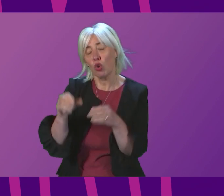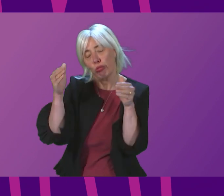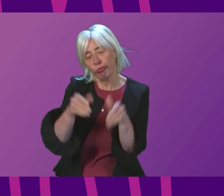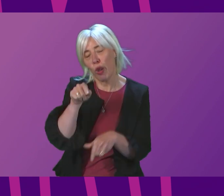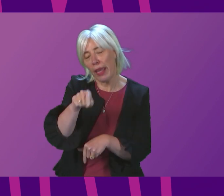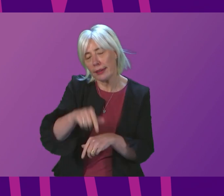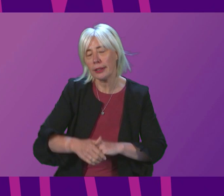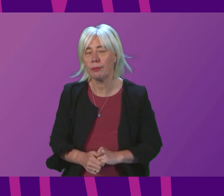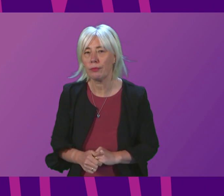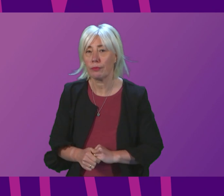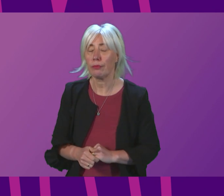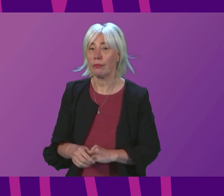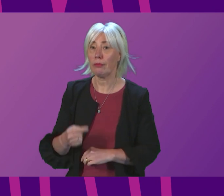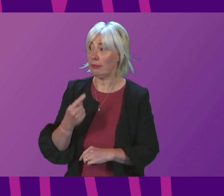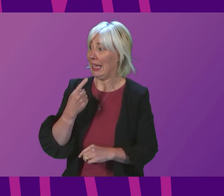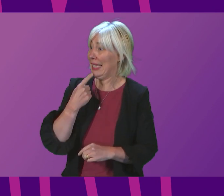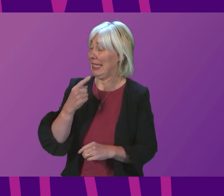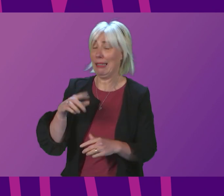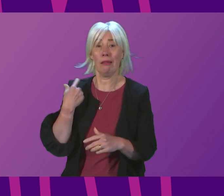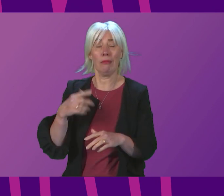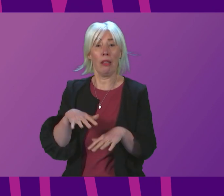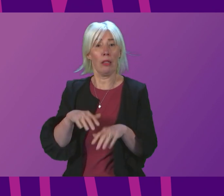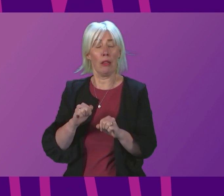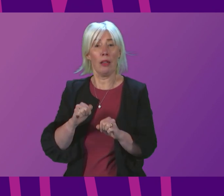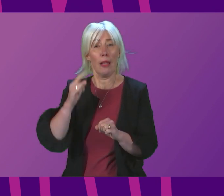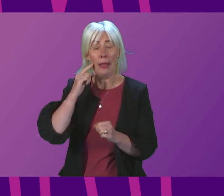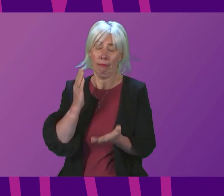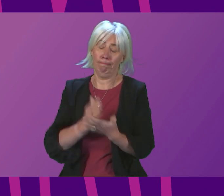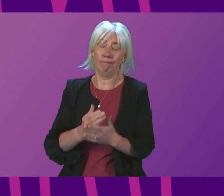I said candidly at the outset that I think that the situation is deeply regrettable.